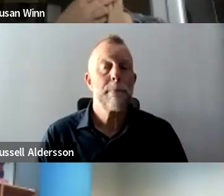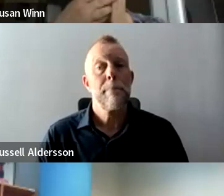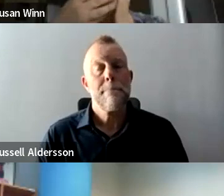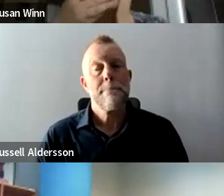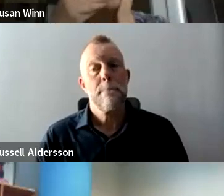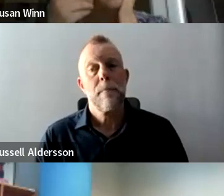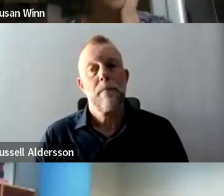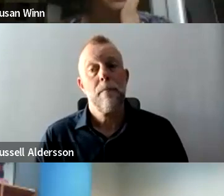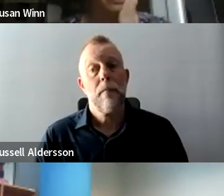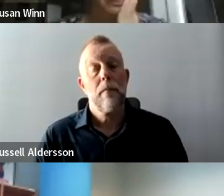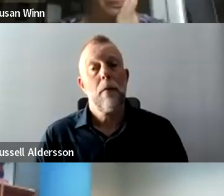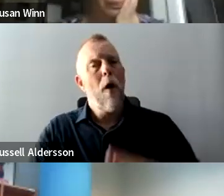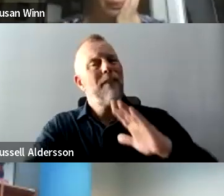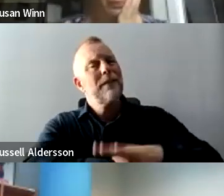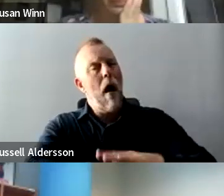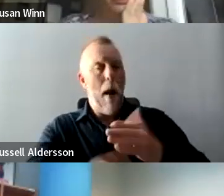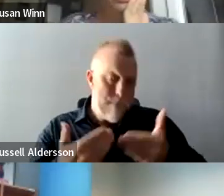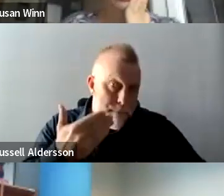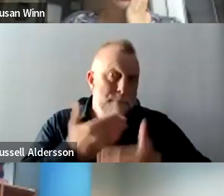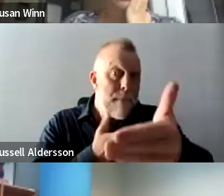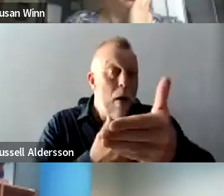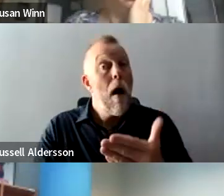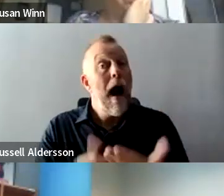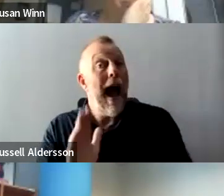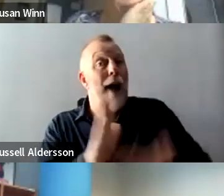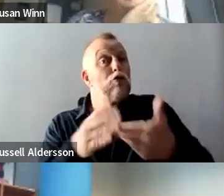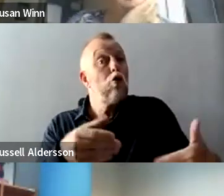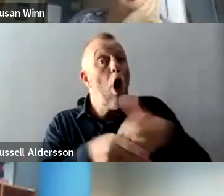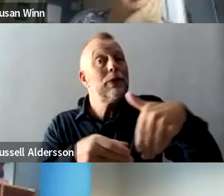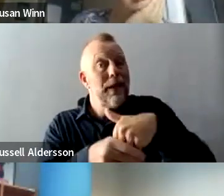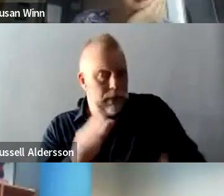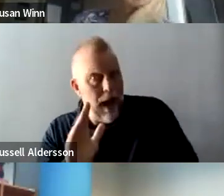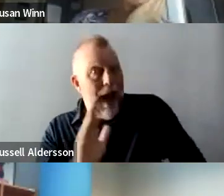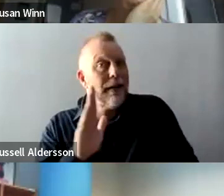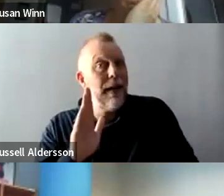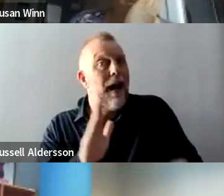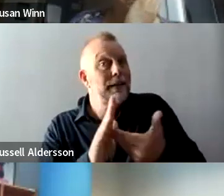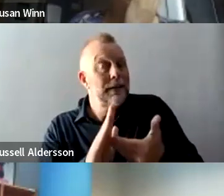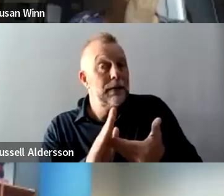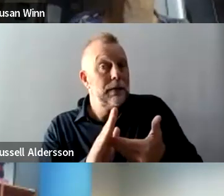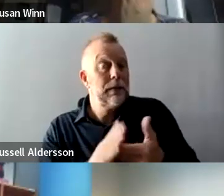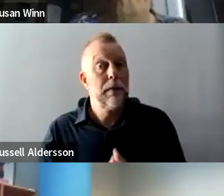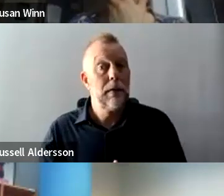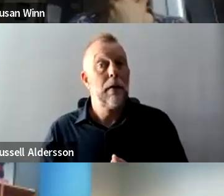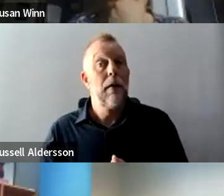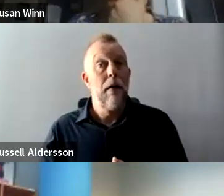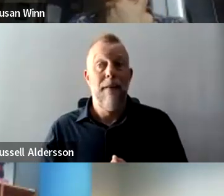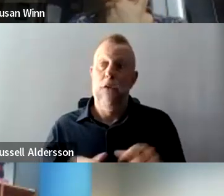Over time, content will be added, hopefully by our global South peers, for their peers.